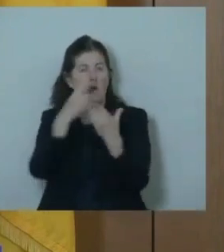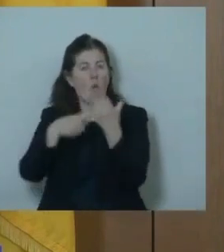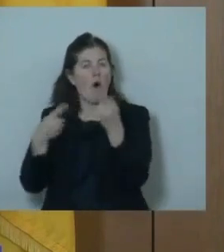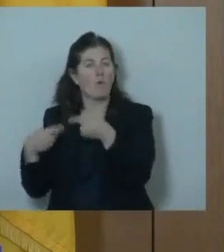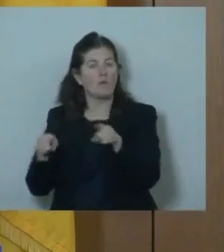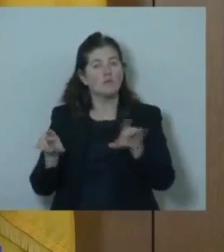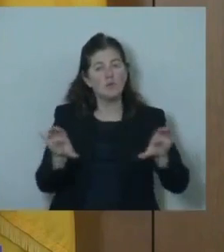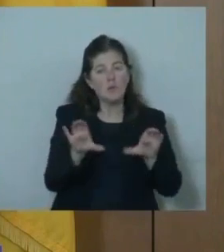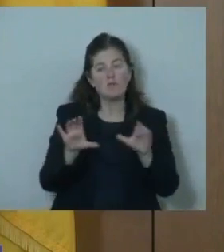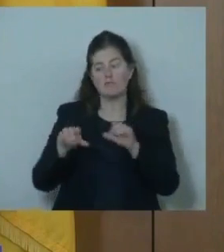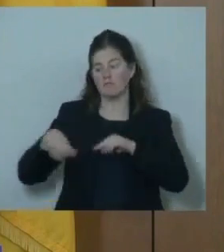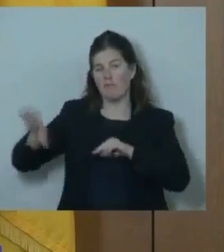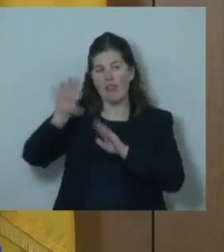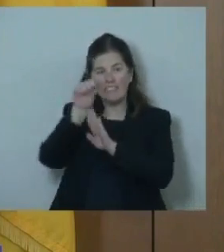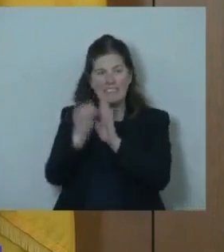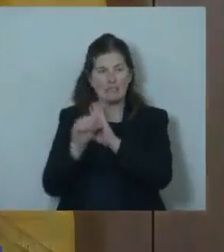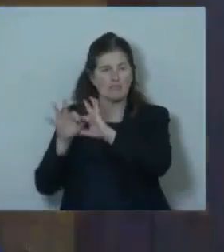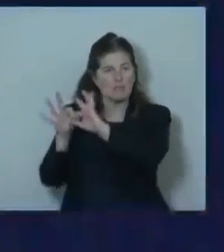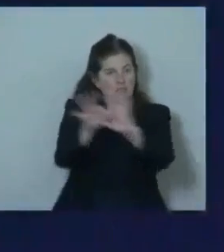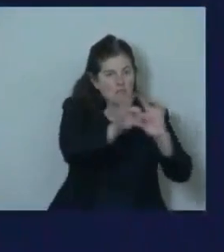IS THERE GOOD NEWS? THERE IS INCREDIBLY GOOD NEWS.